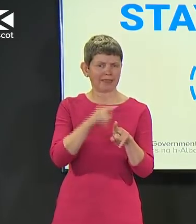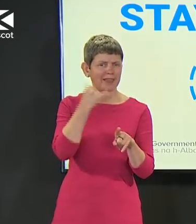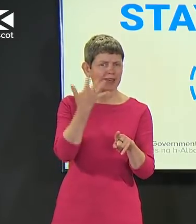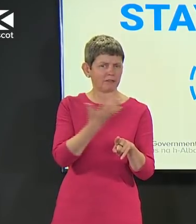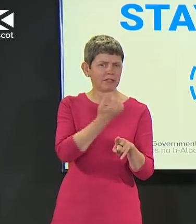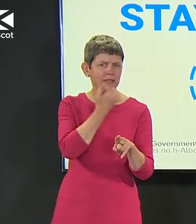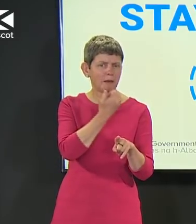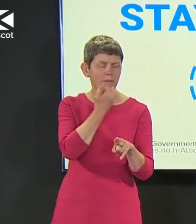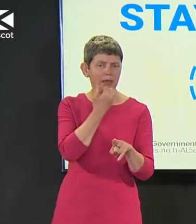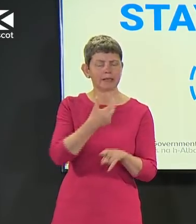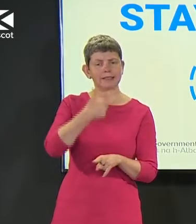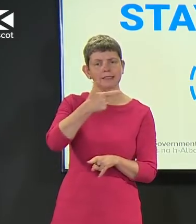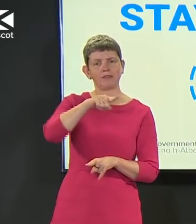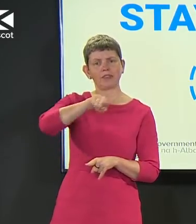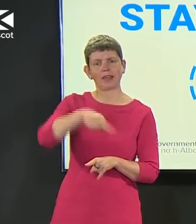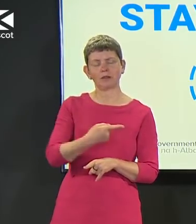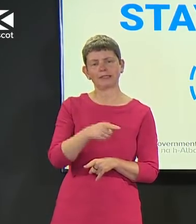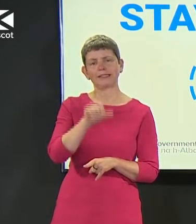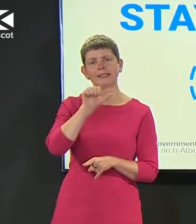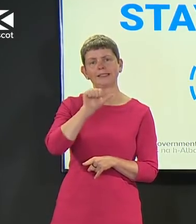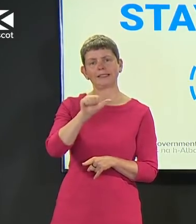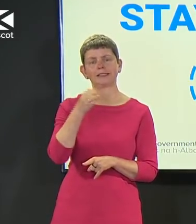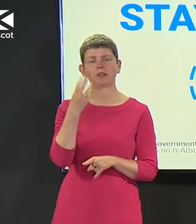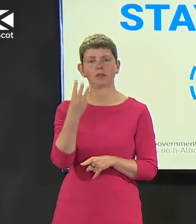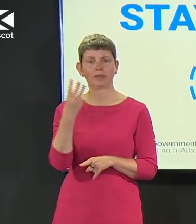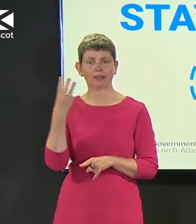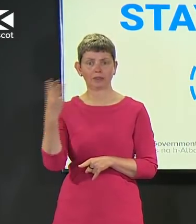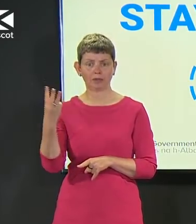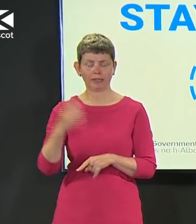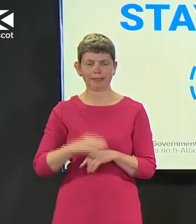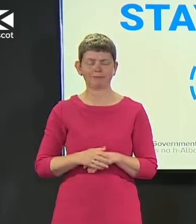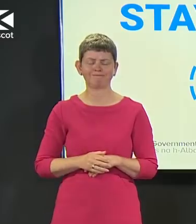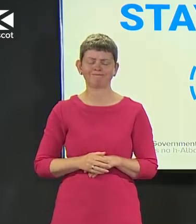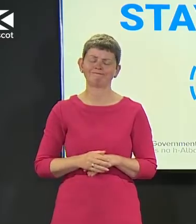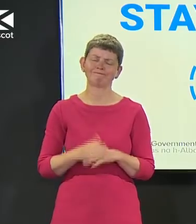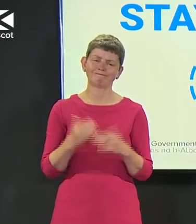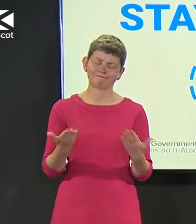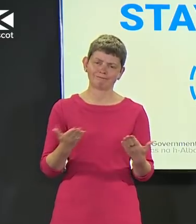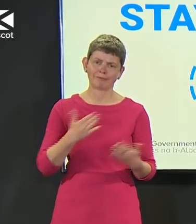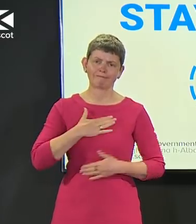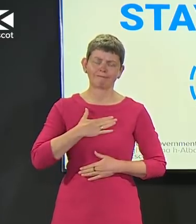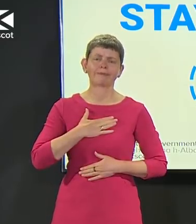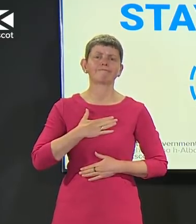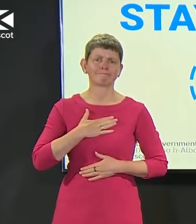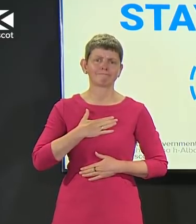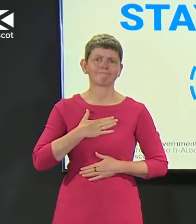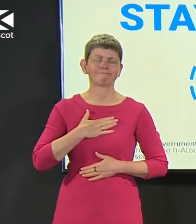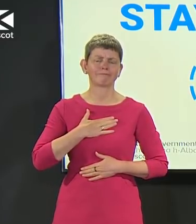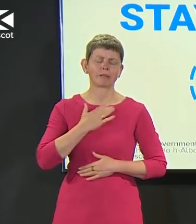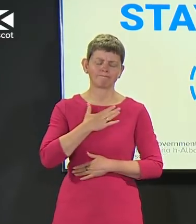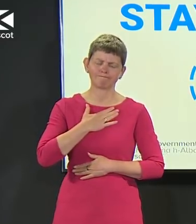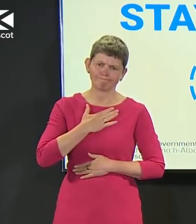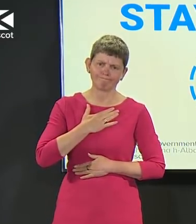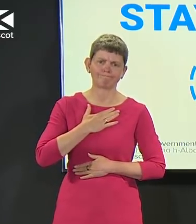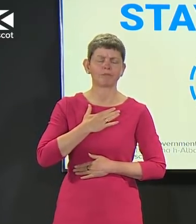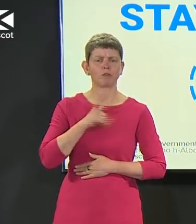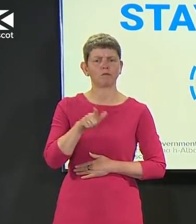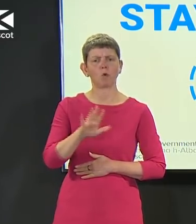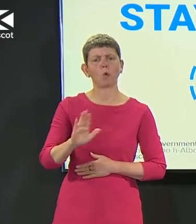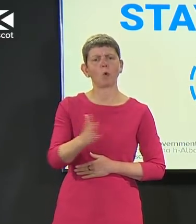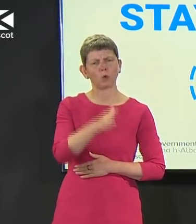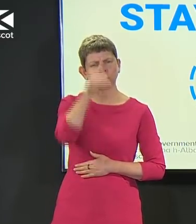to 7633 and once again today i want to send my condolences to everyone who has lost a loved one